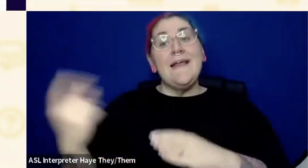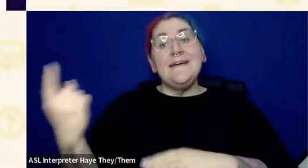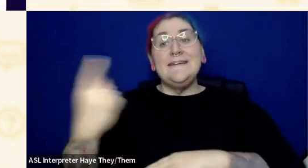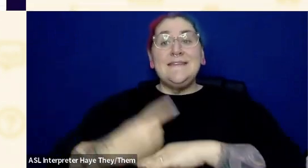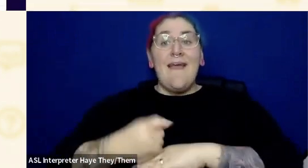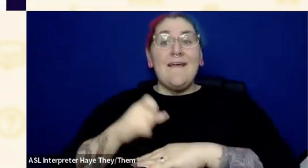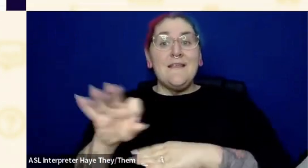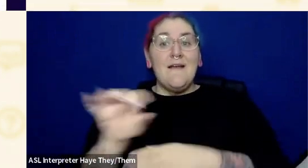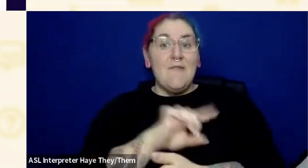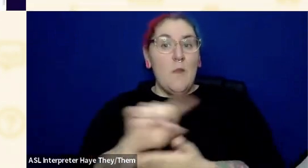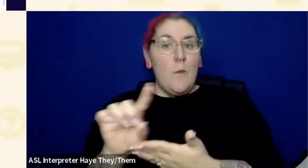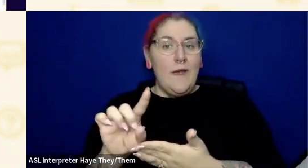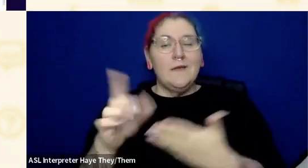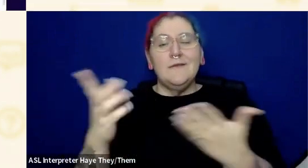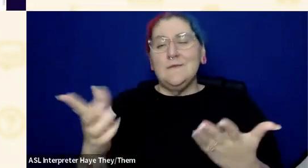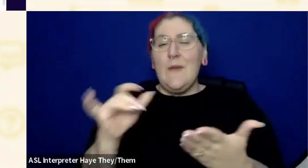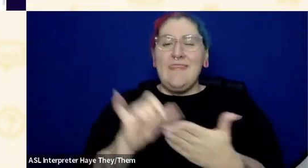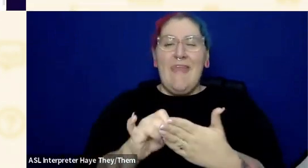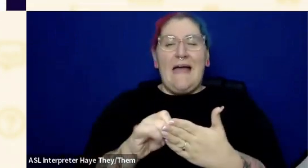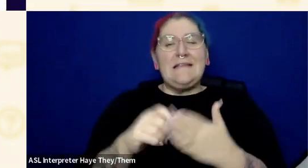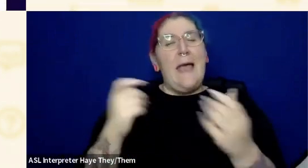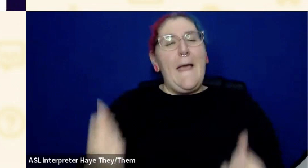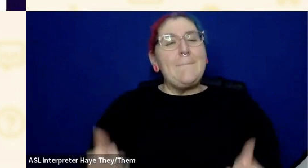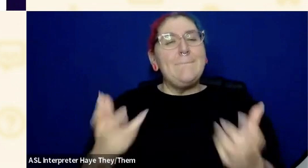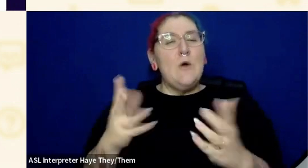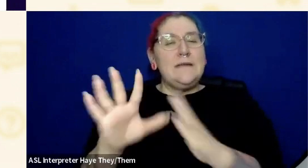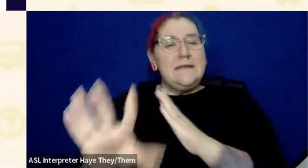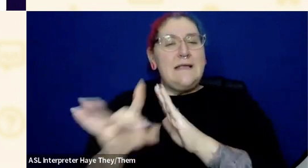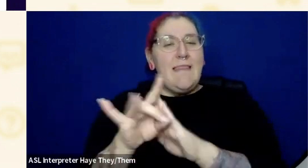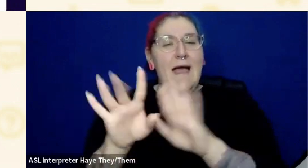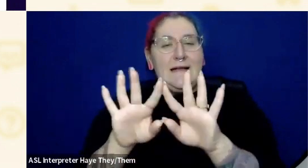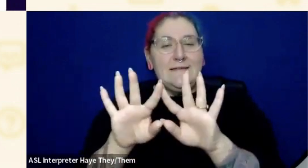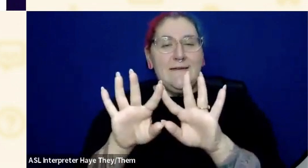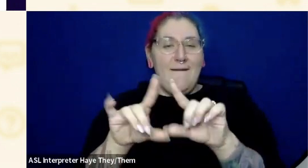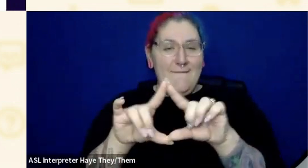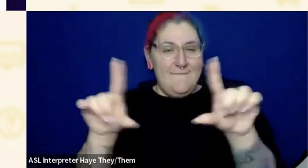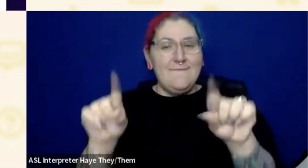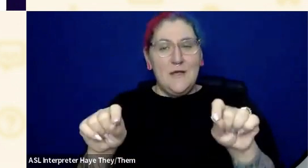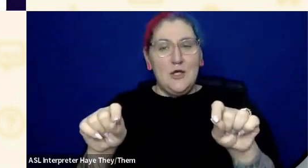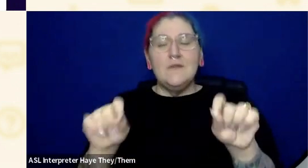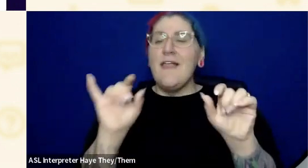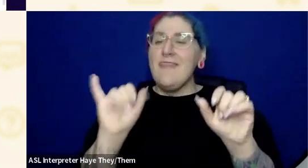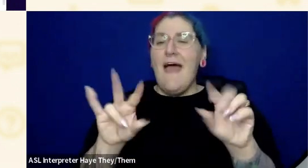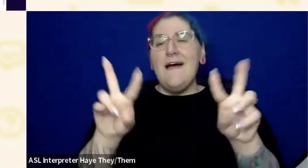where you can select multiple items from this box.